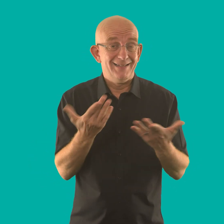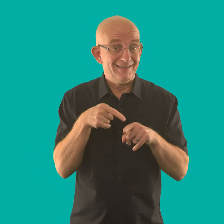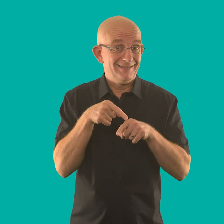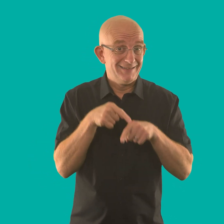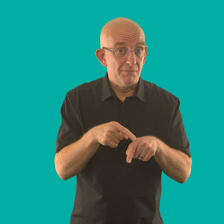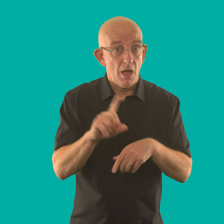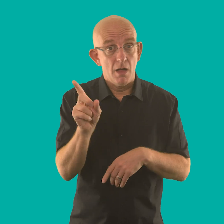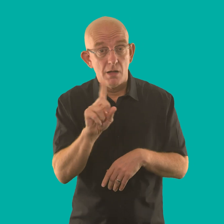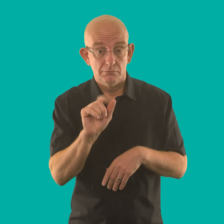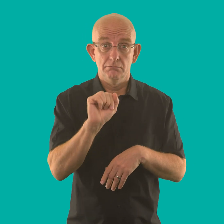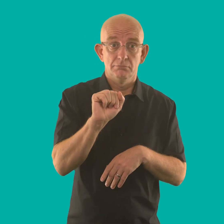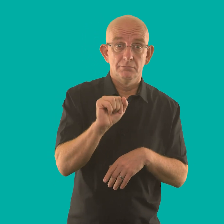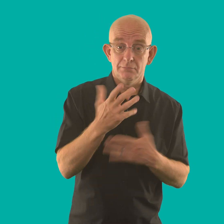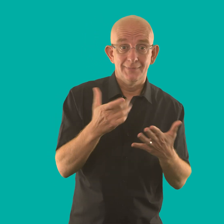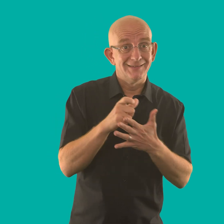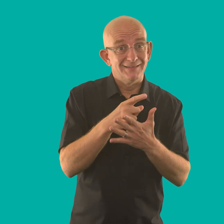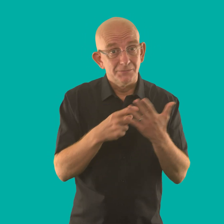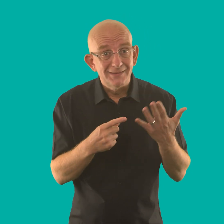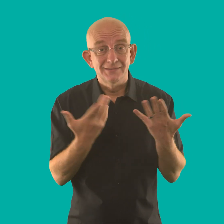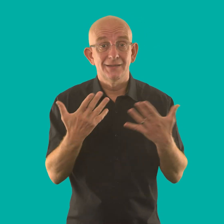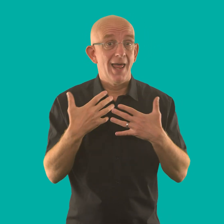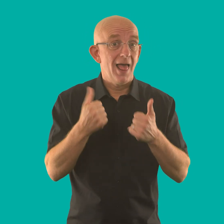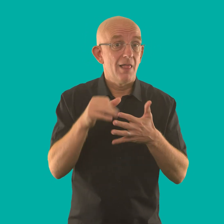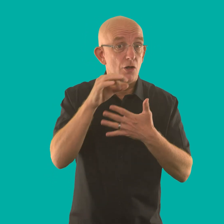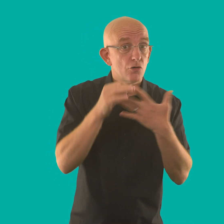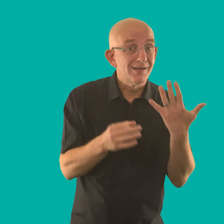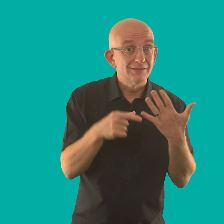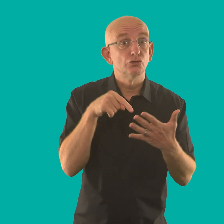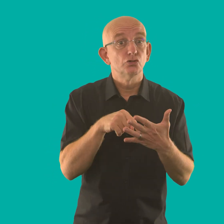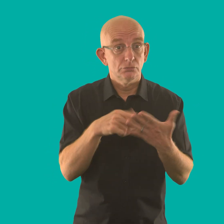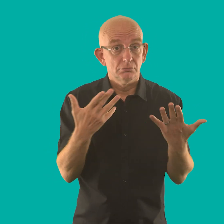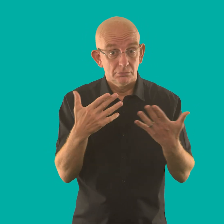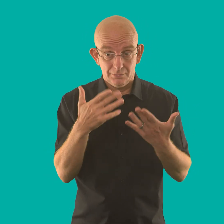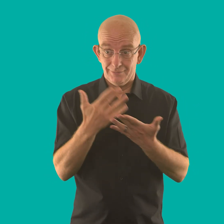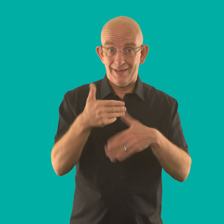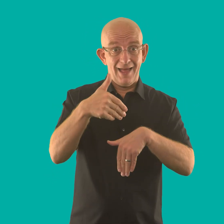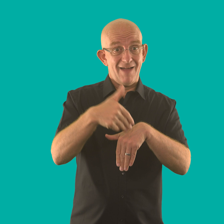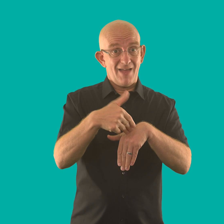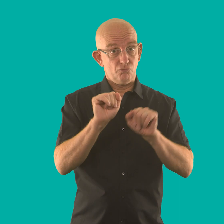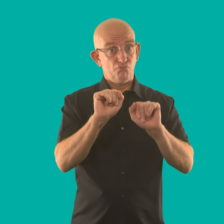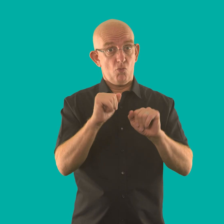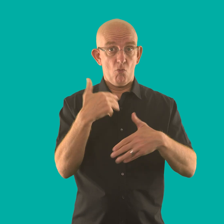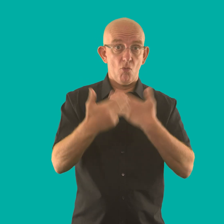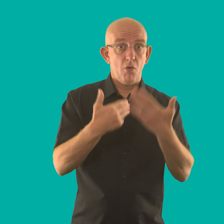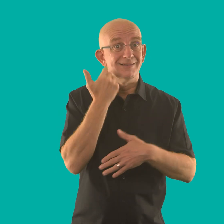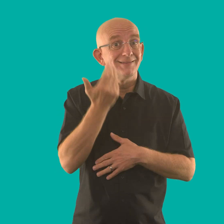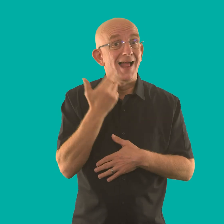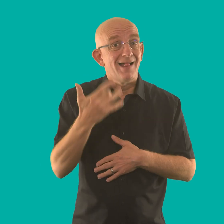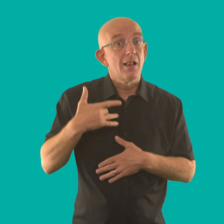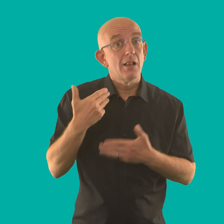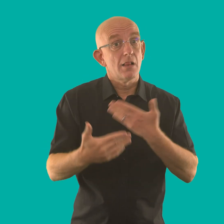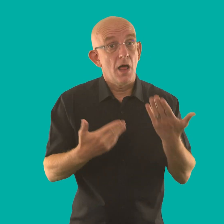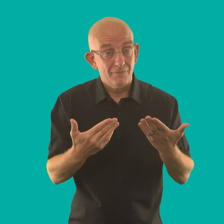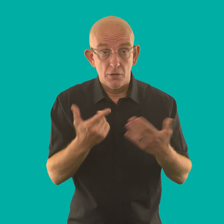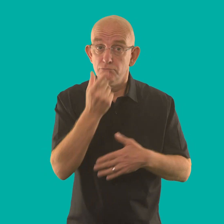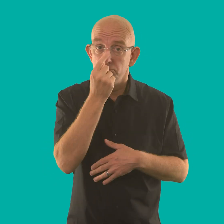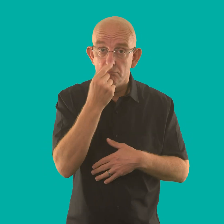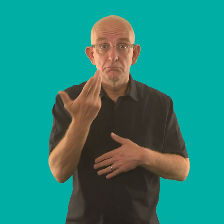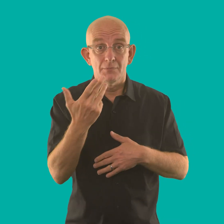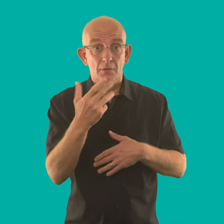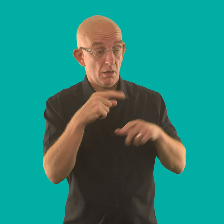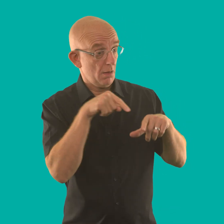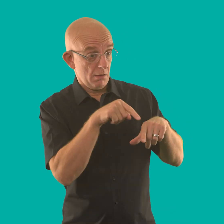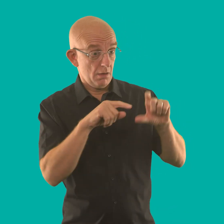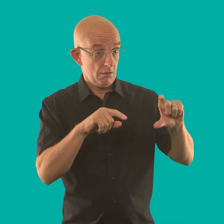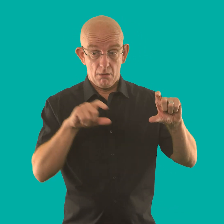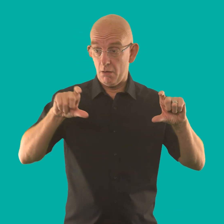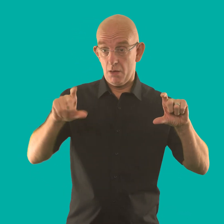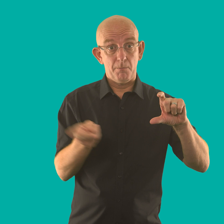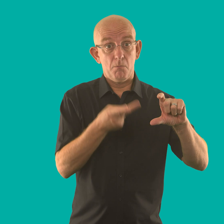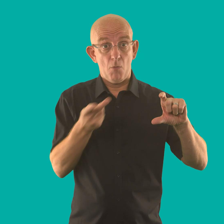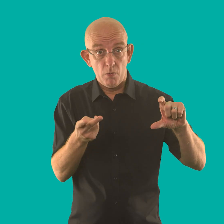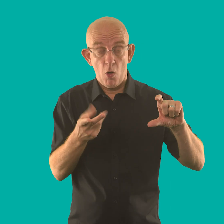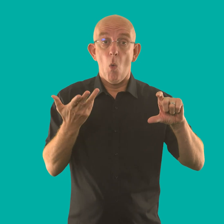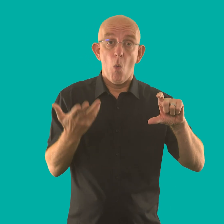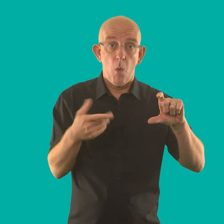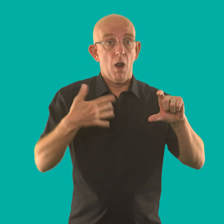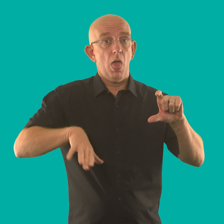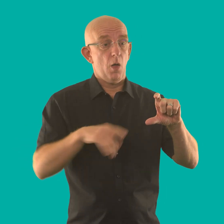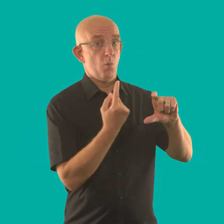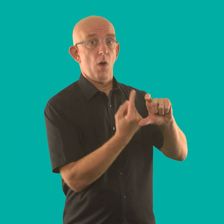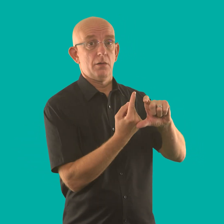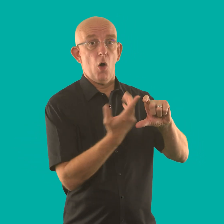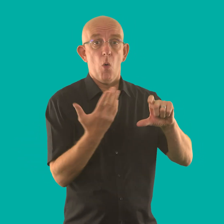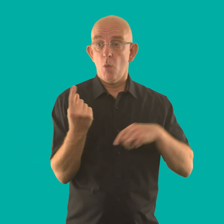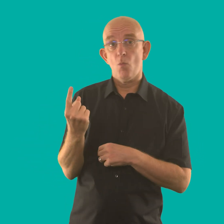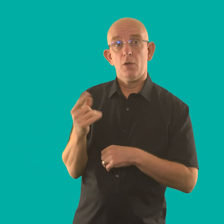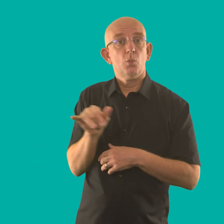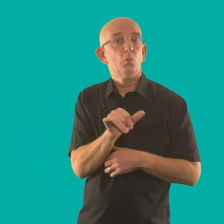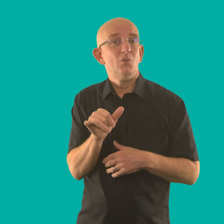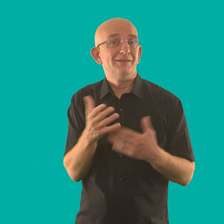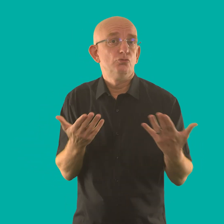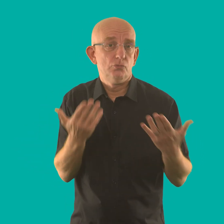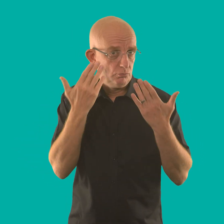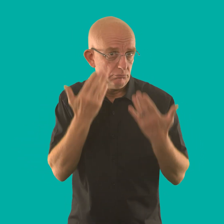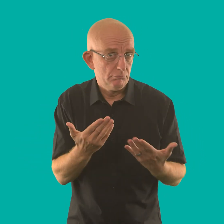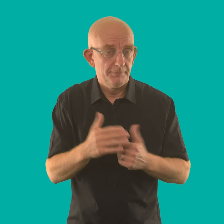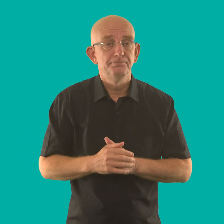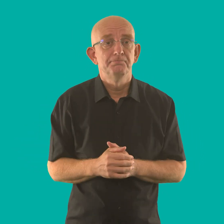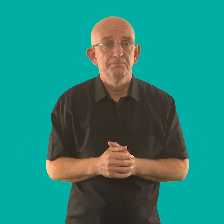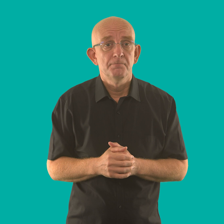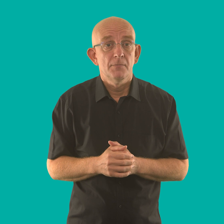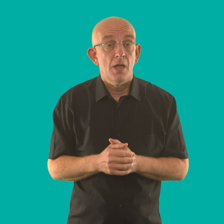Depending on how your disability or health condition affects your daily life, you may get one part, or you may get both parts.